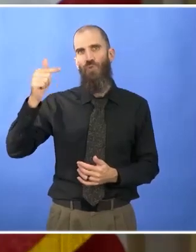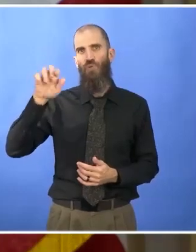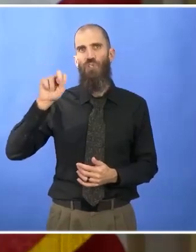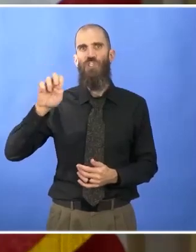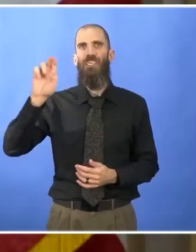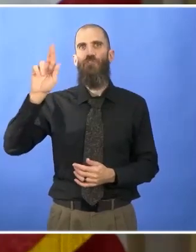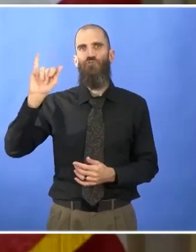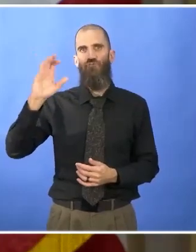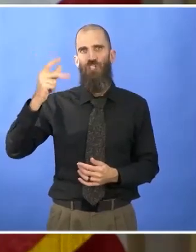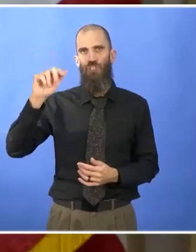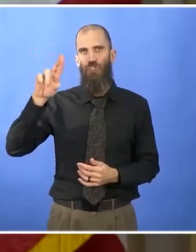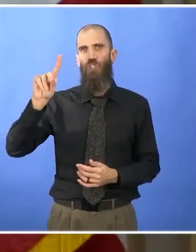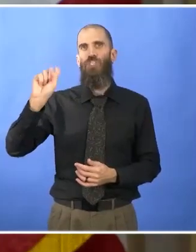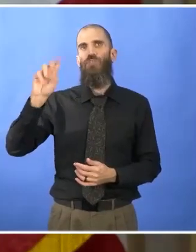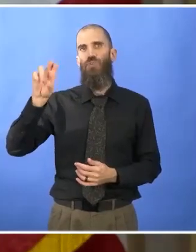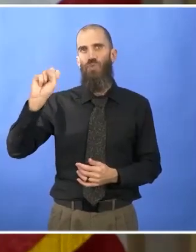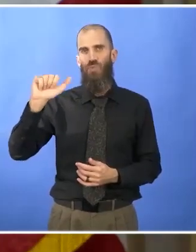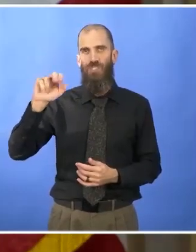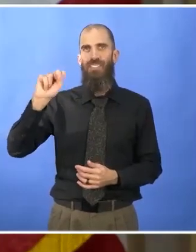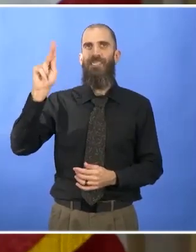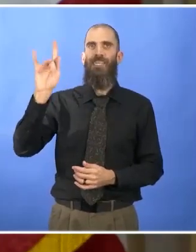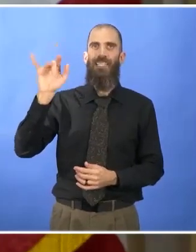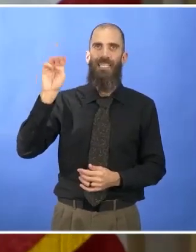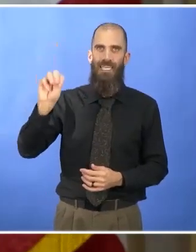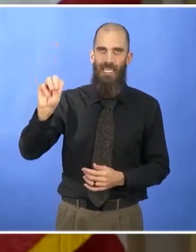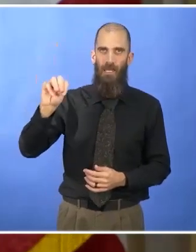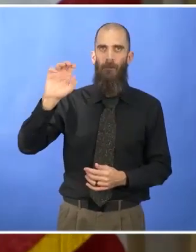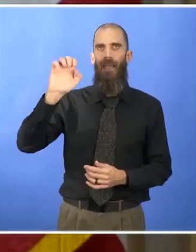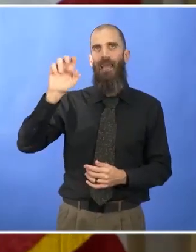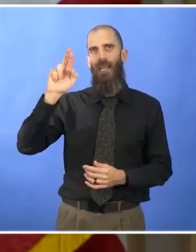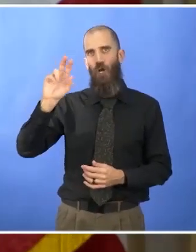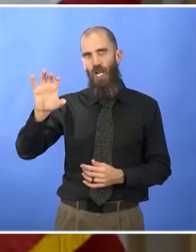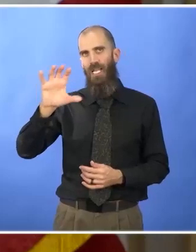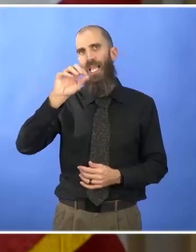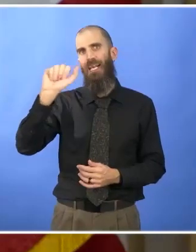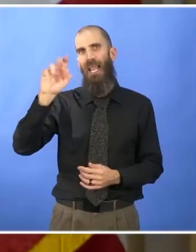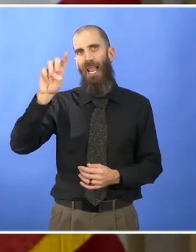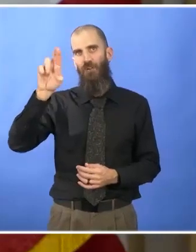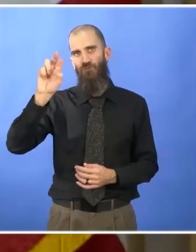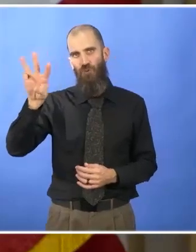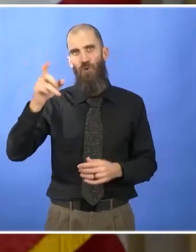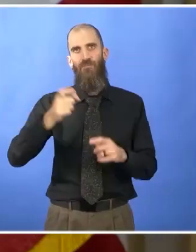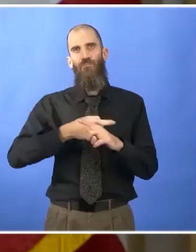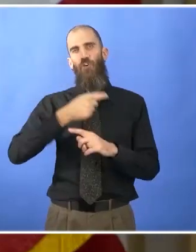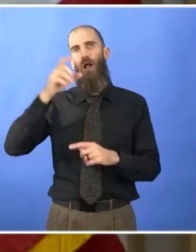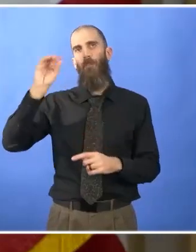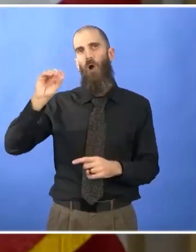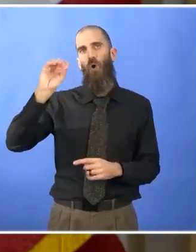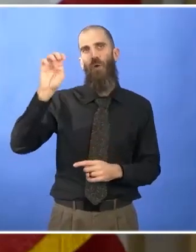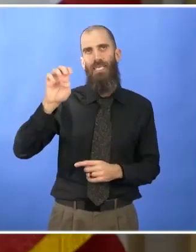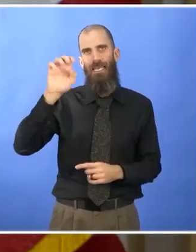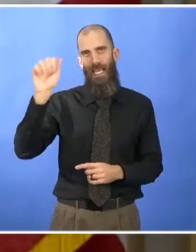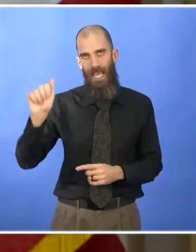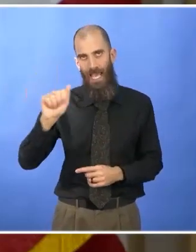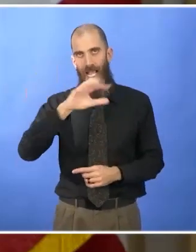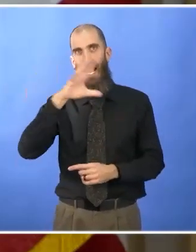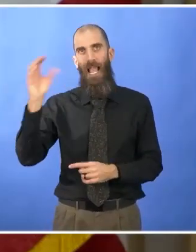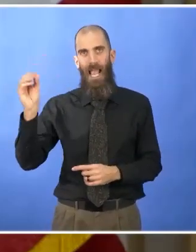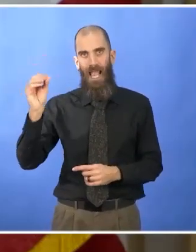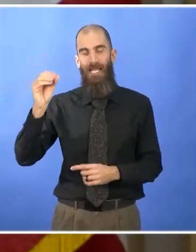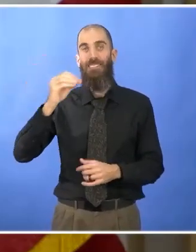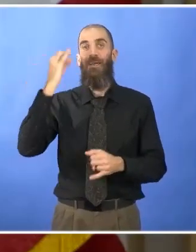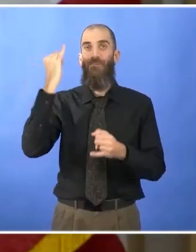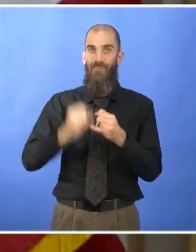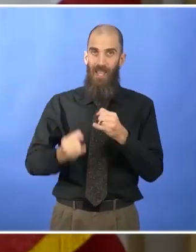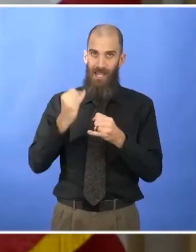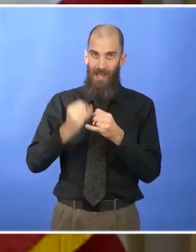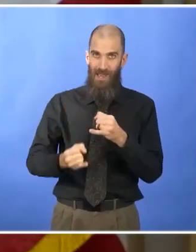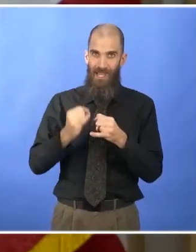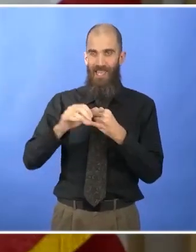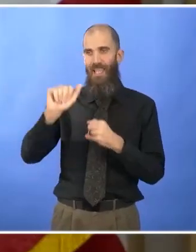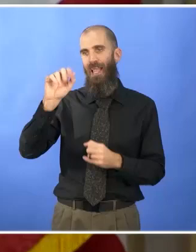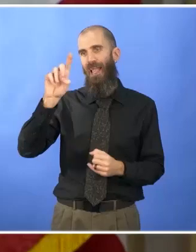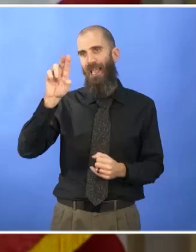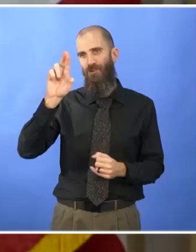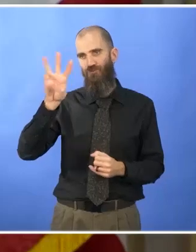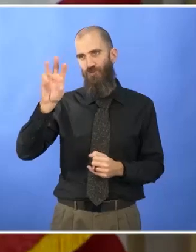ANDREW FROM THE OFFICE OF ECONOMICS AND ANALYTICS, AND